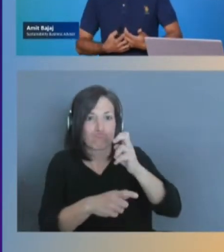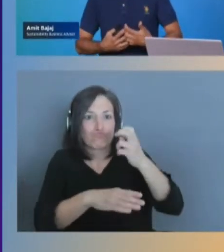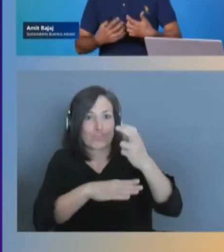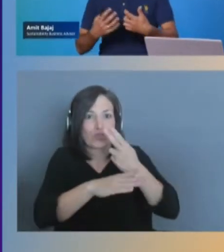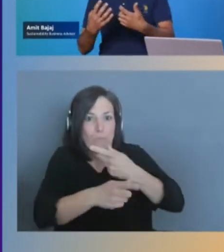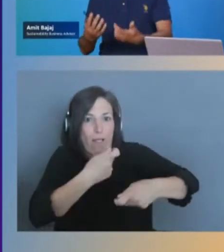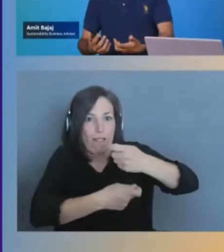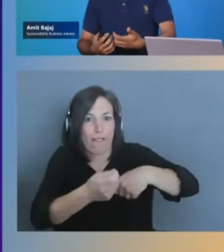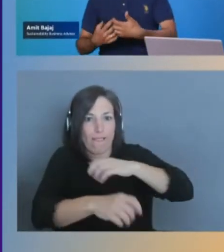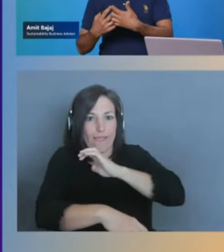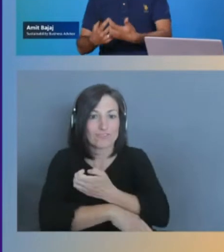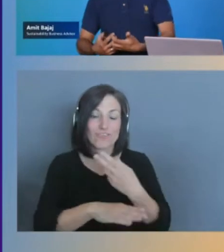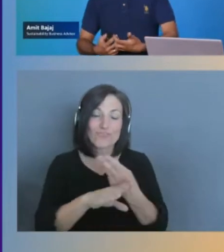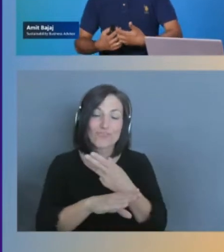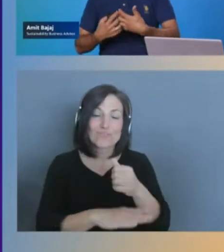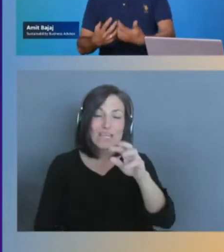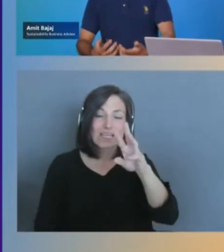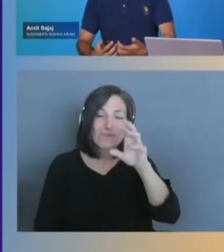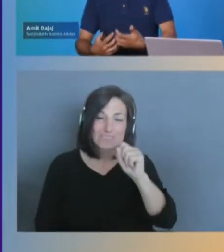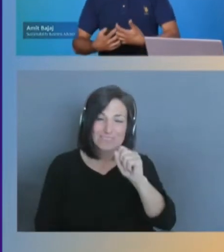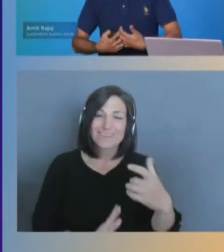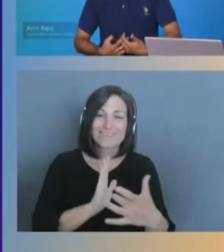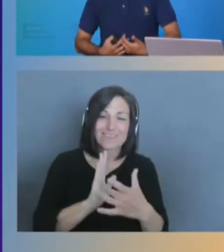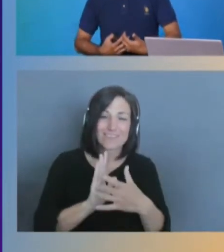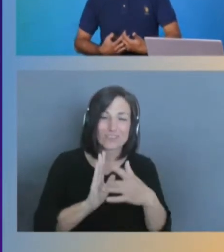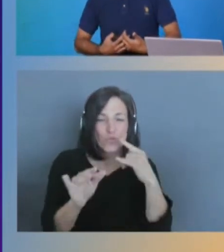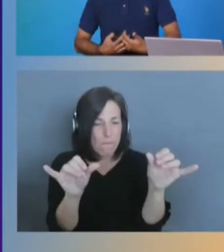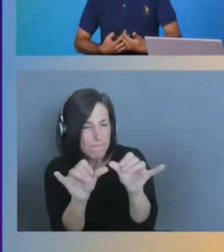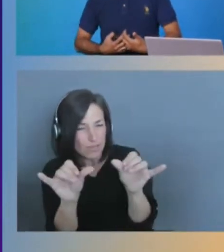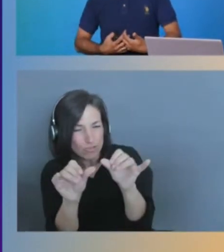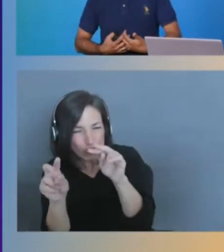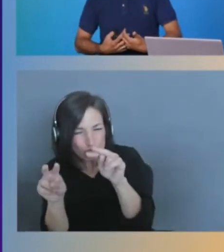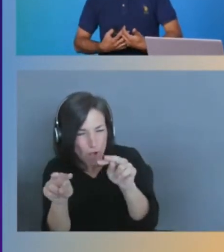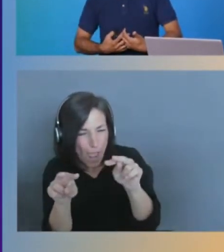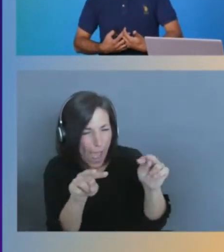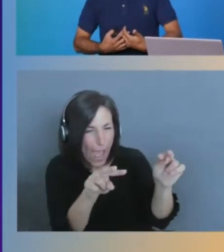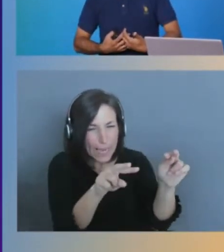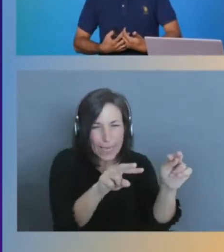to measure and track and optimize their renewable energy.